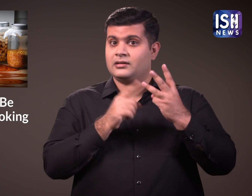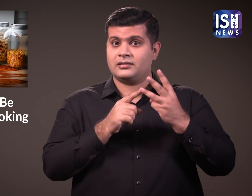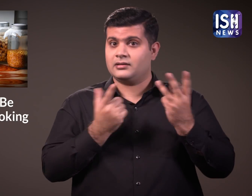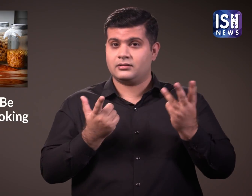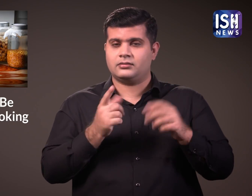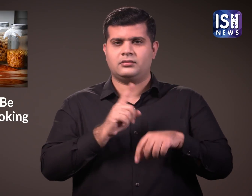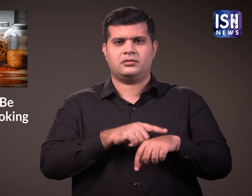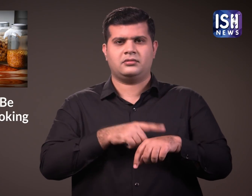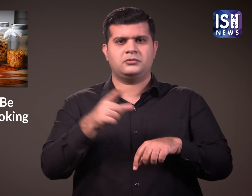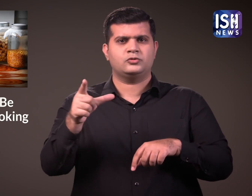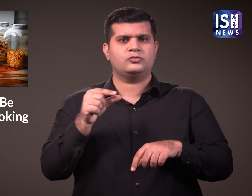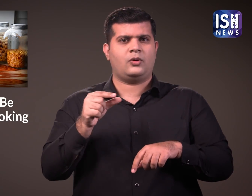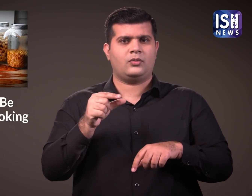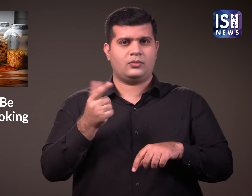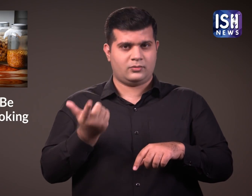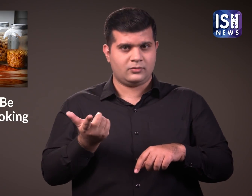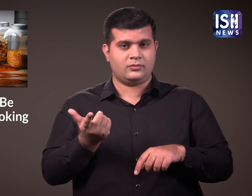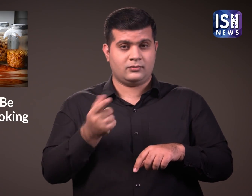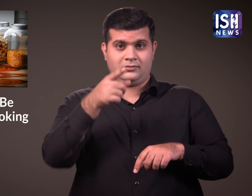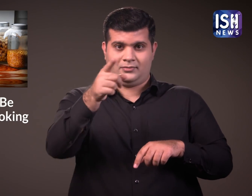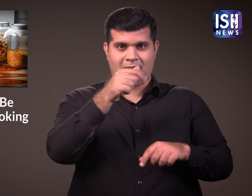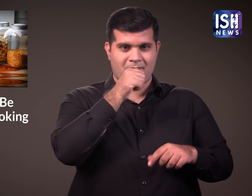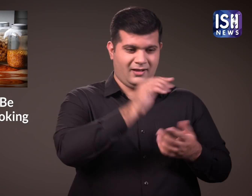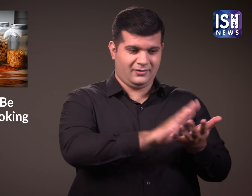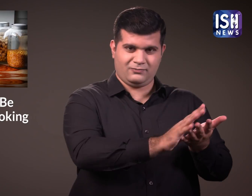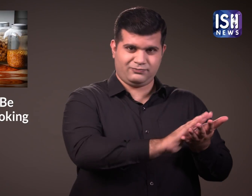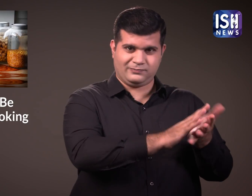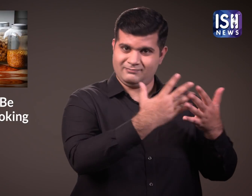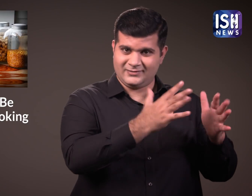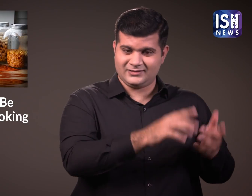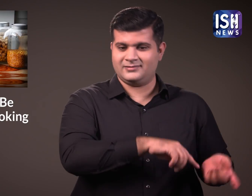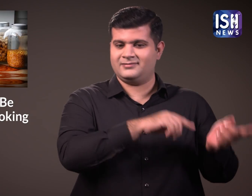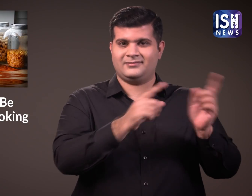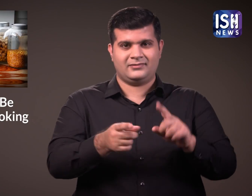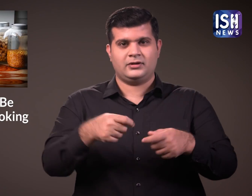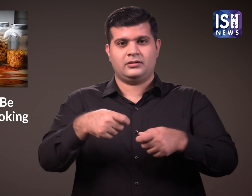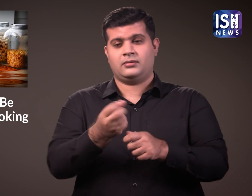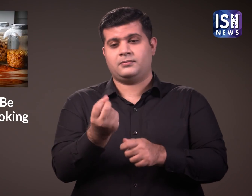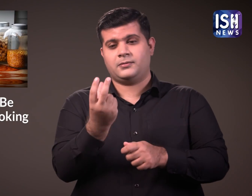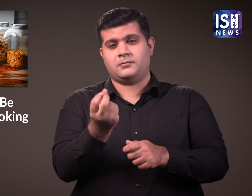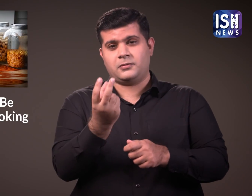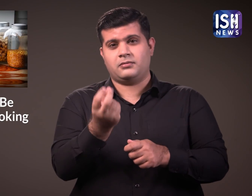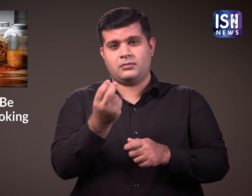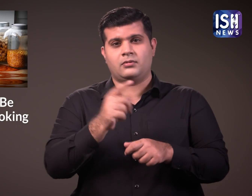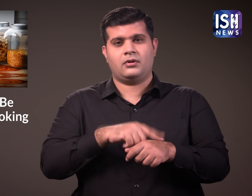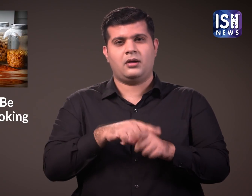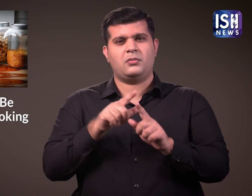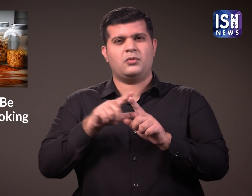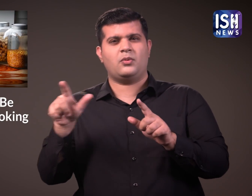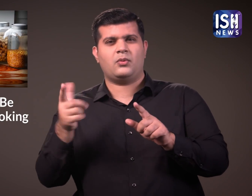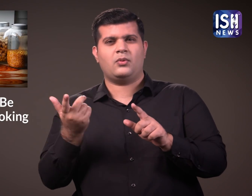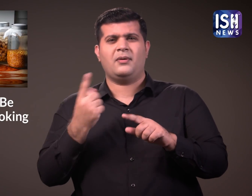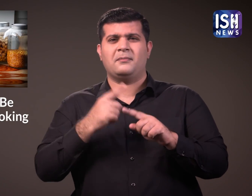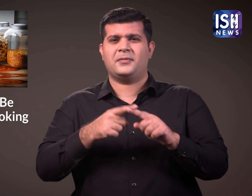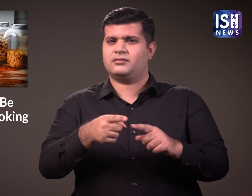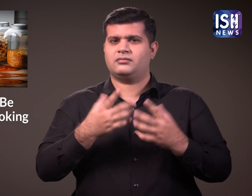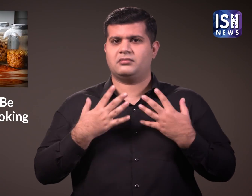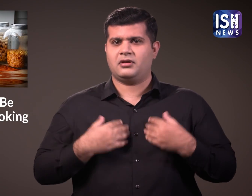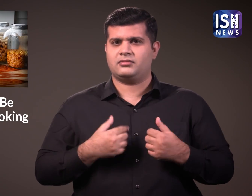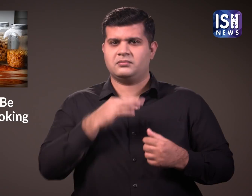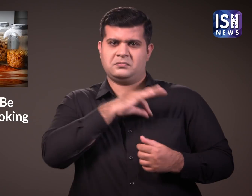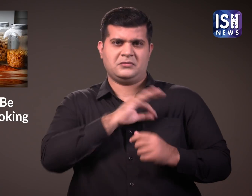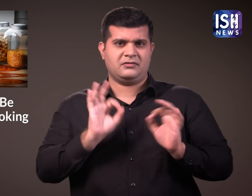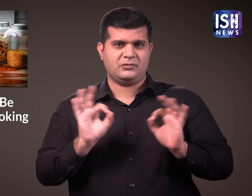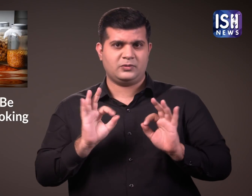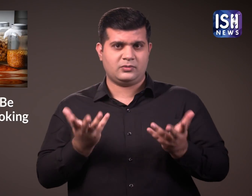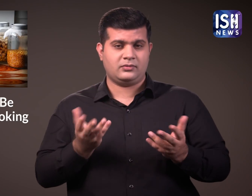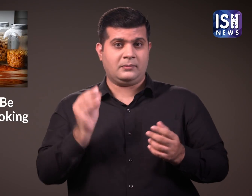If these lentils are only washed and cooked it takes longer and there are no health benefits.